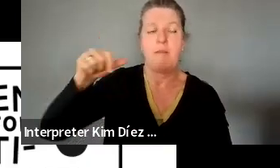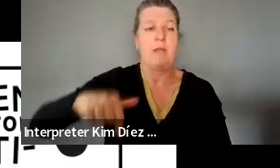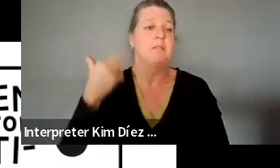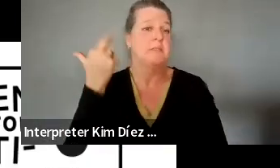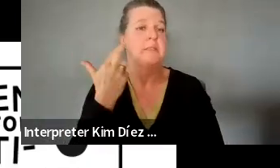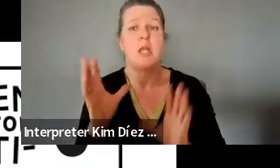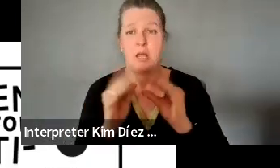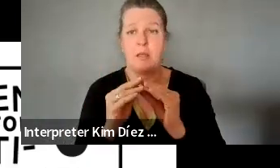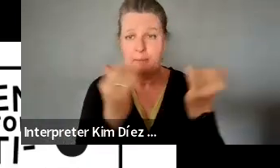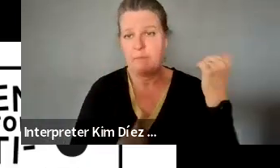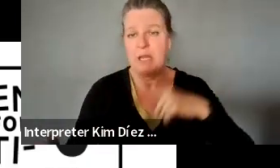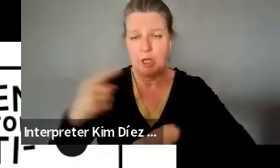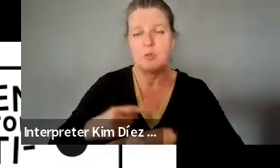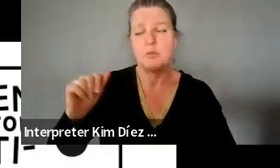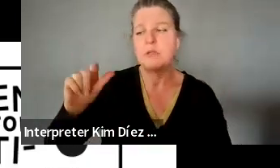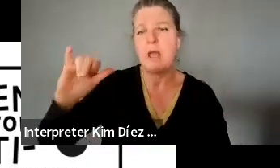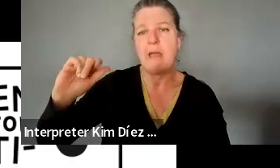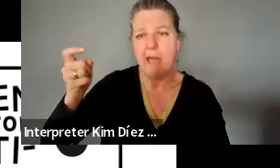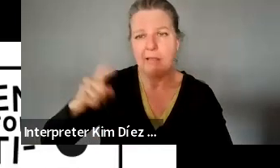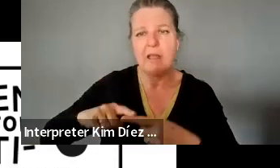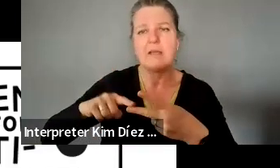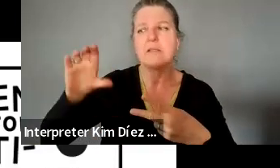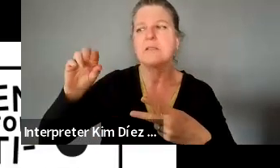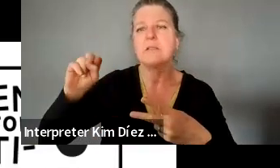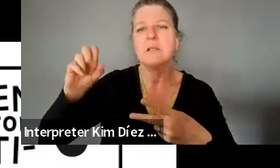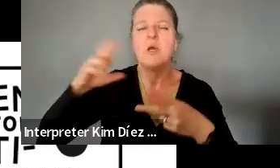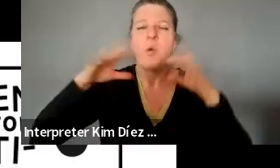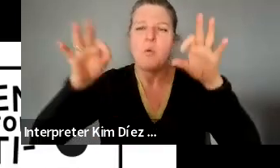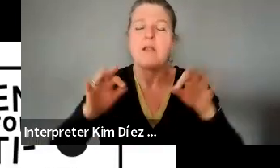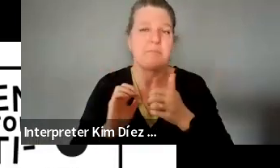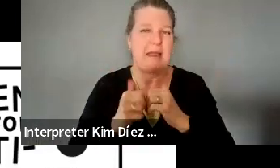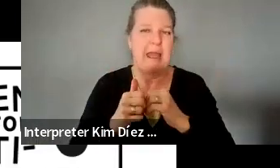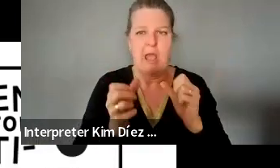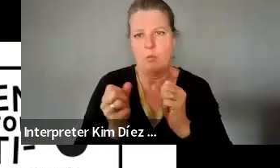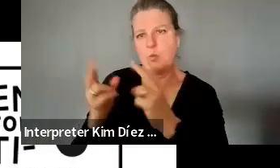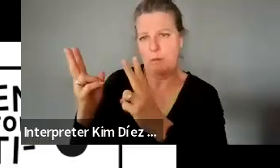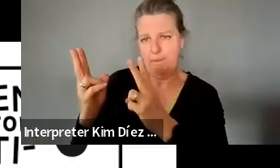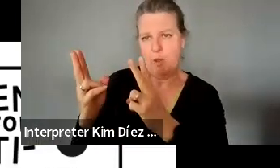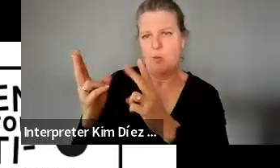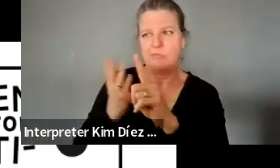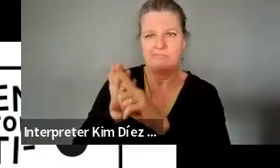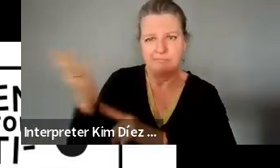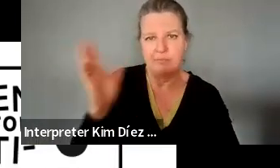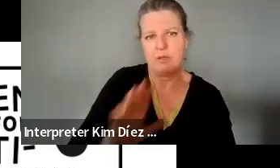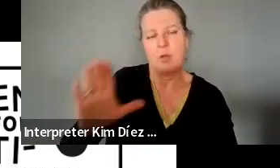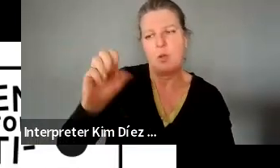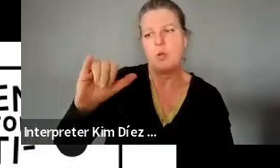is we're gonna have Alex and Connor walk us through how to upload and submit our syllabus and our assignments